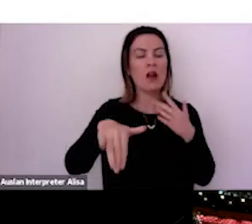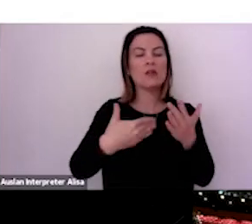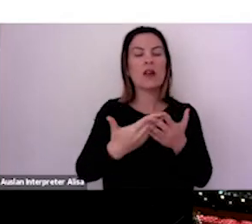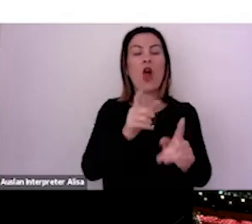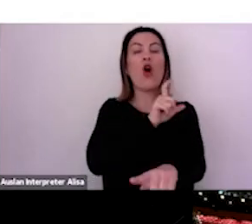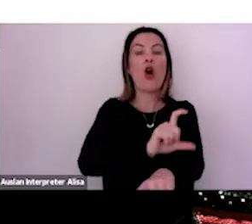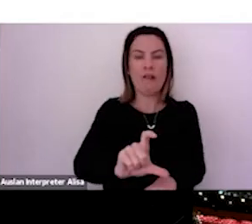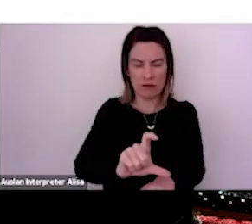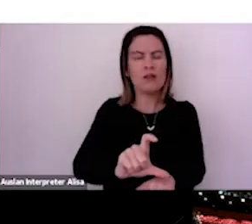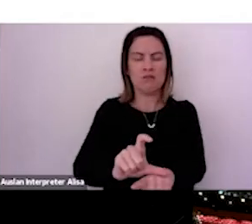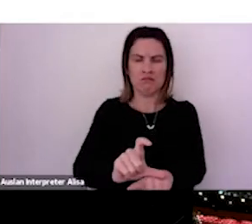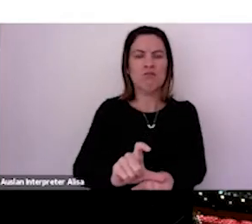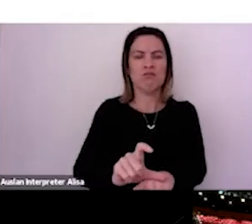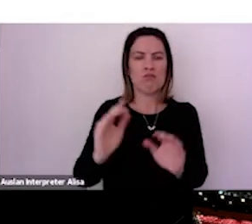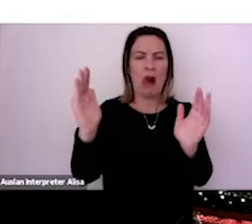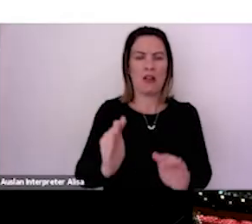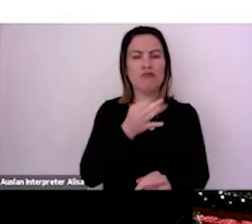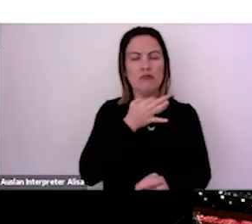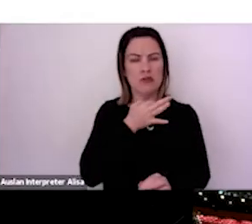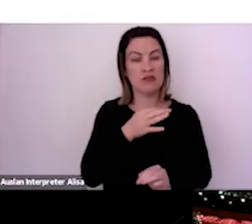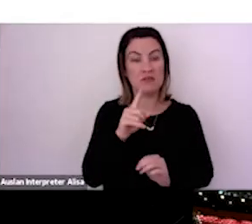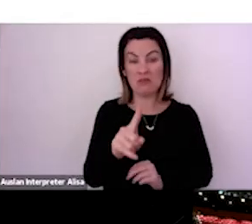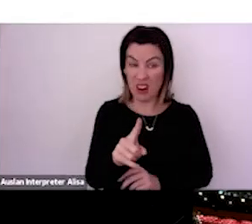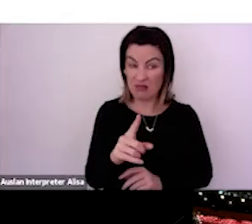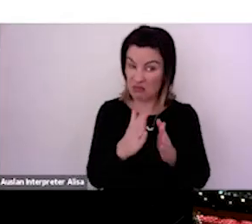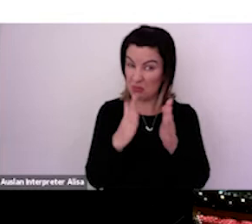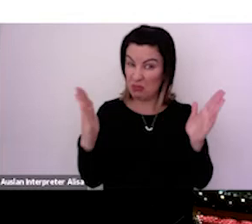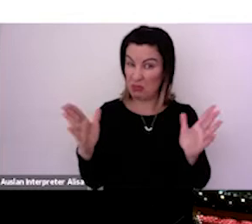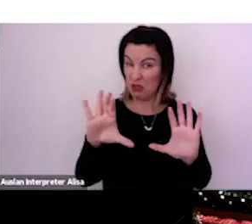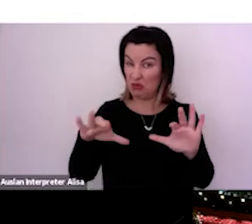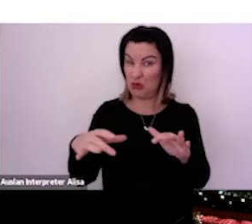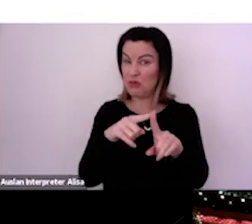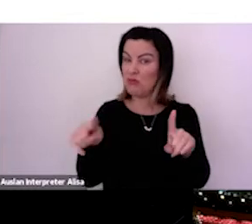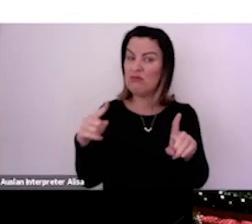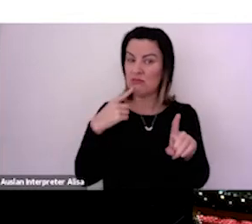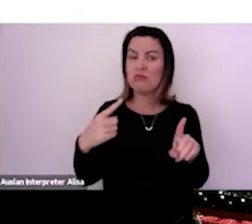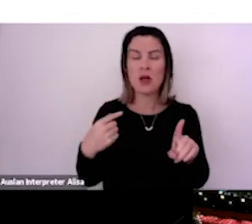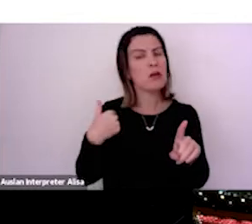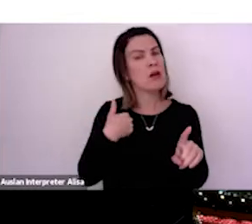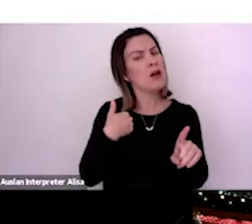have a big proportion who are saying they will go out when ever they have committed. We are seeing over time we